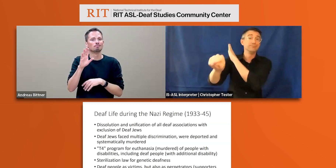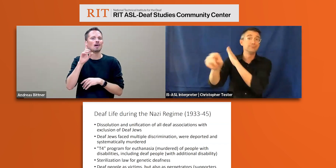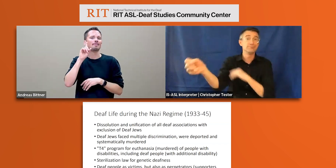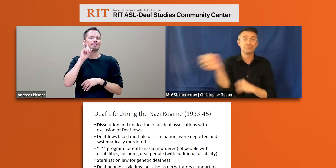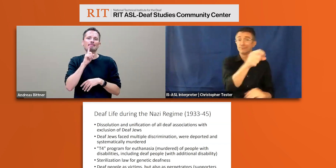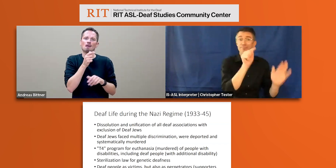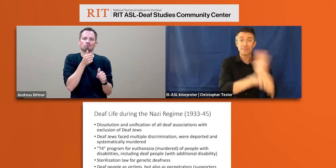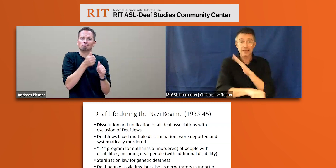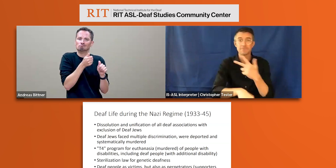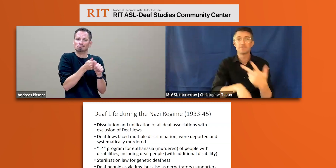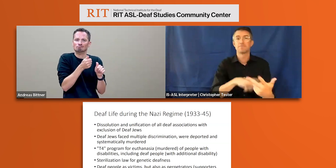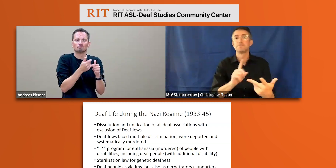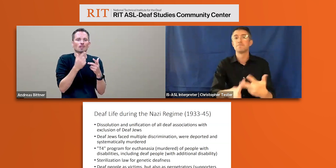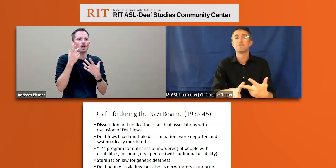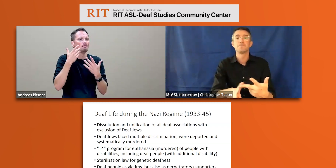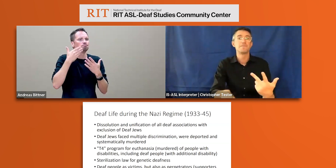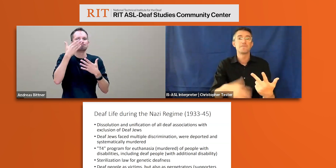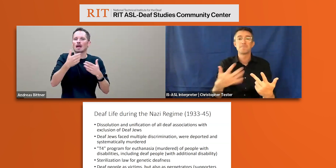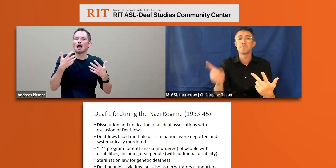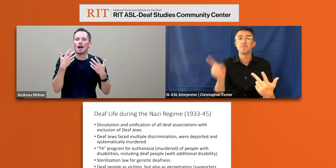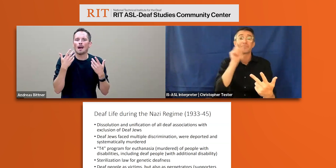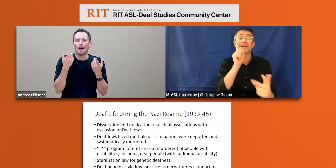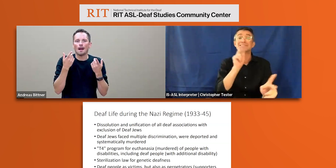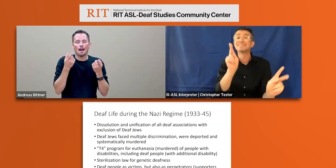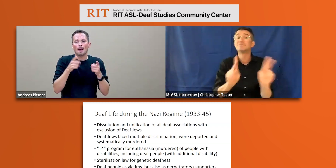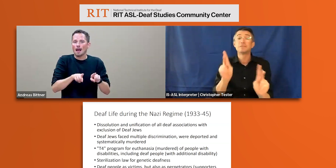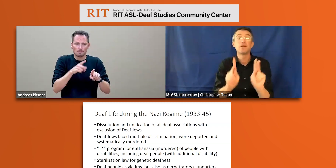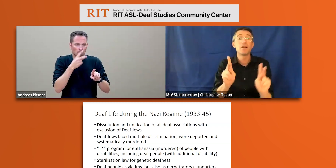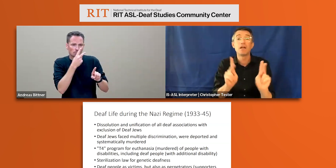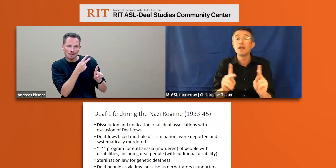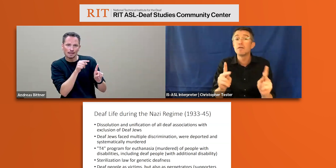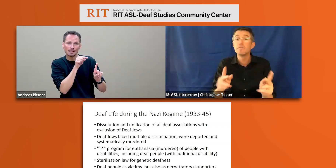with additional disabilities, maybe mental illness.